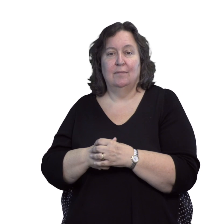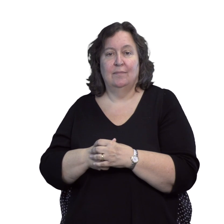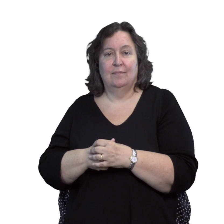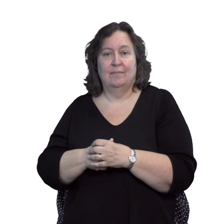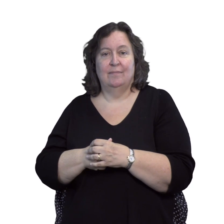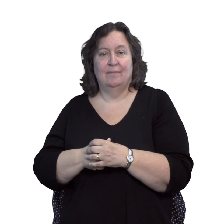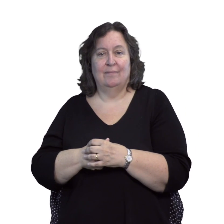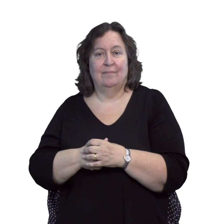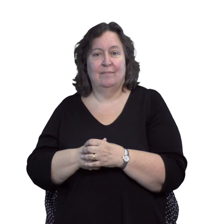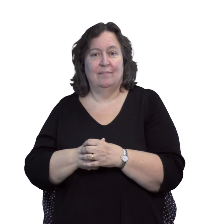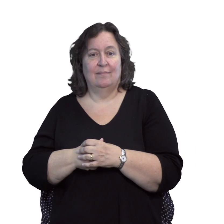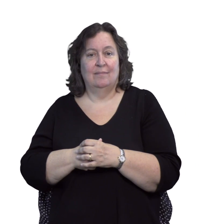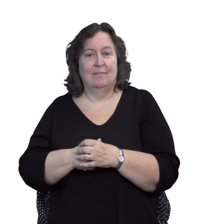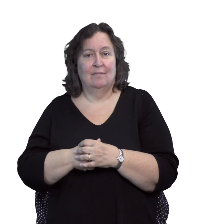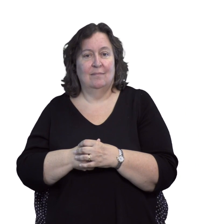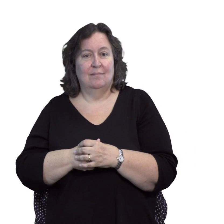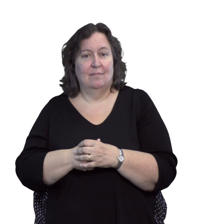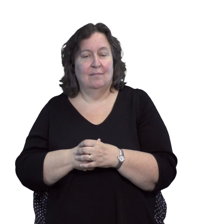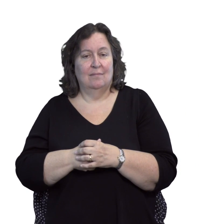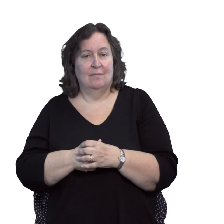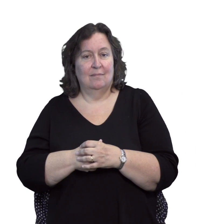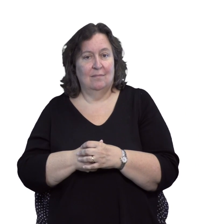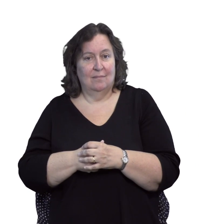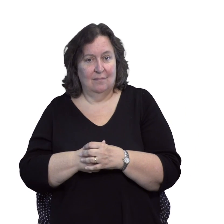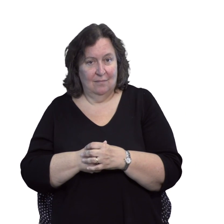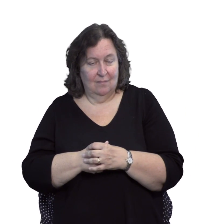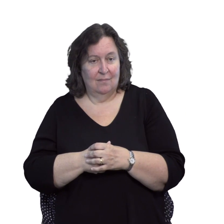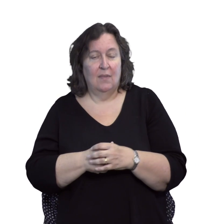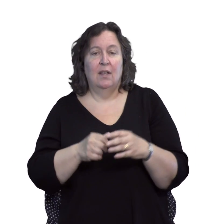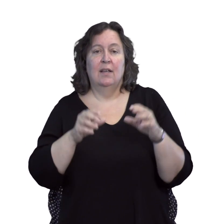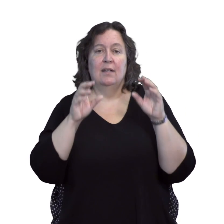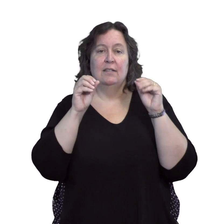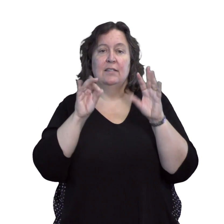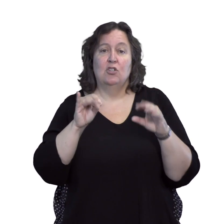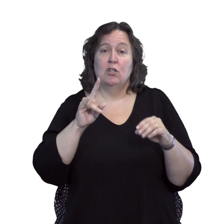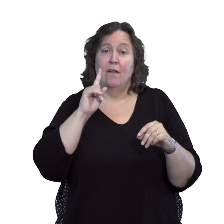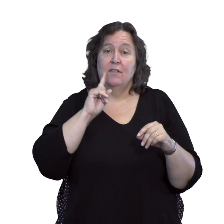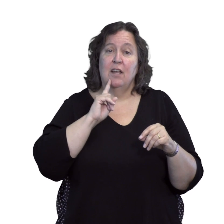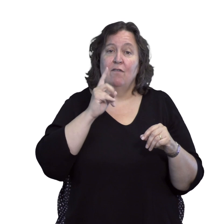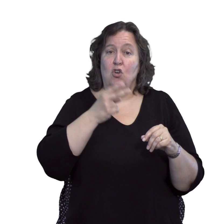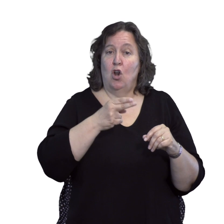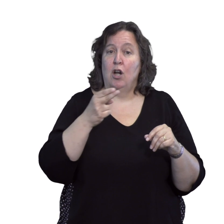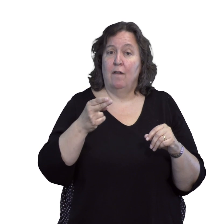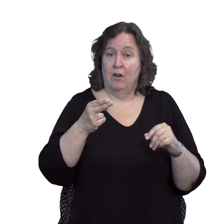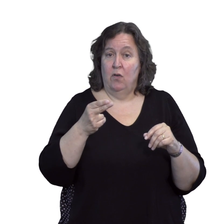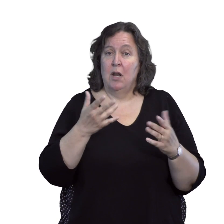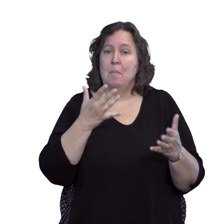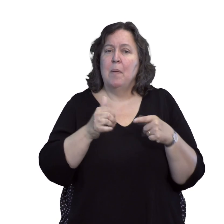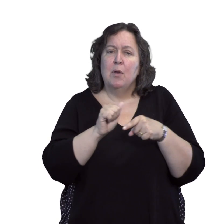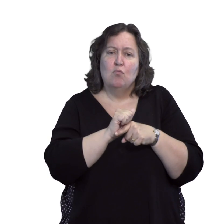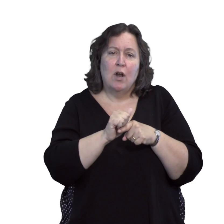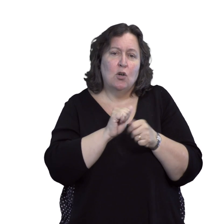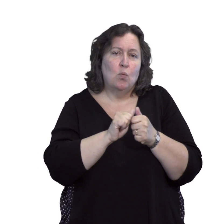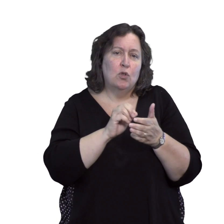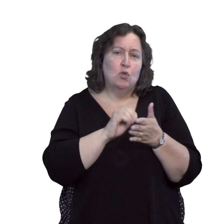Teachers of deaf/hard of hearing may practice